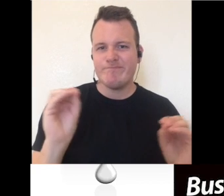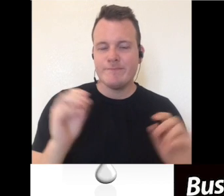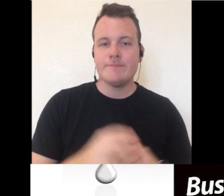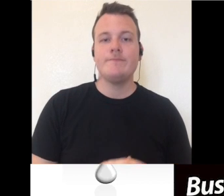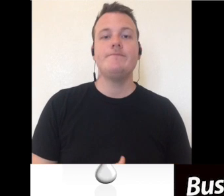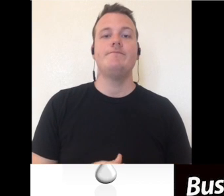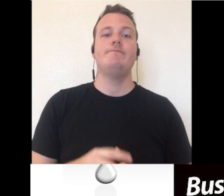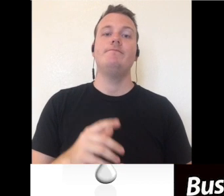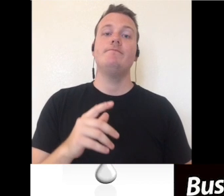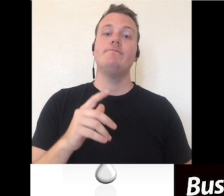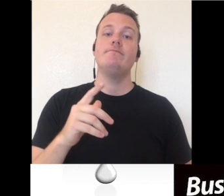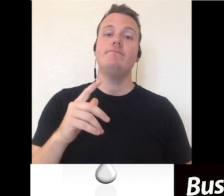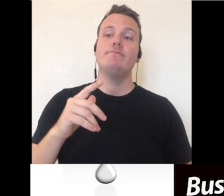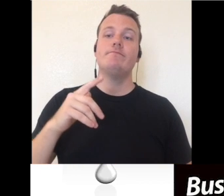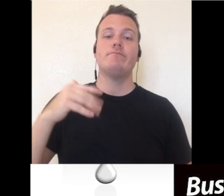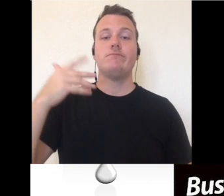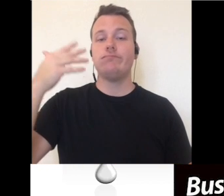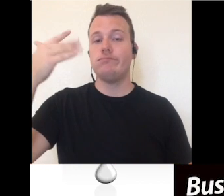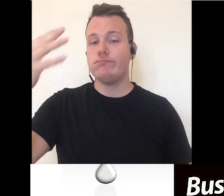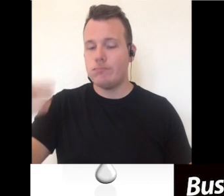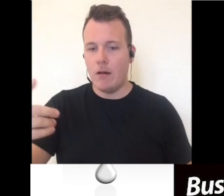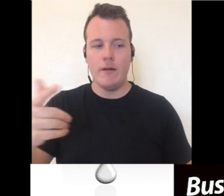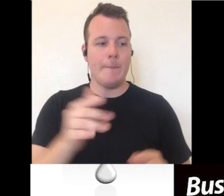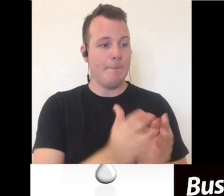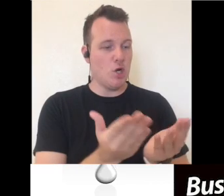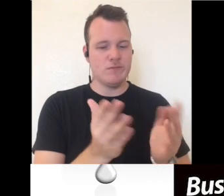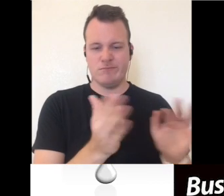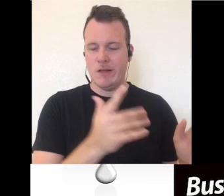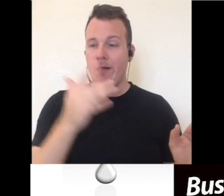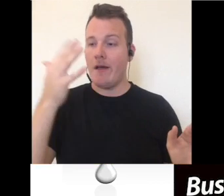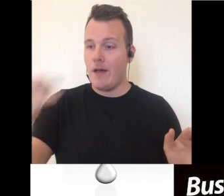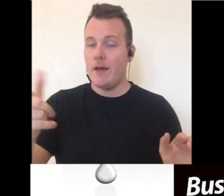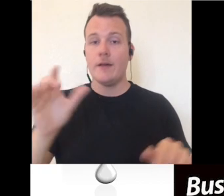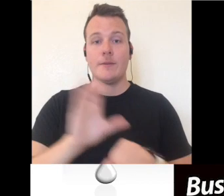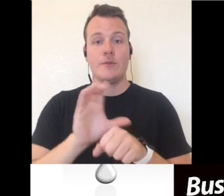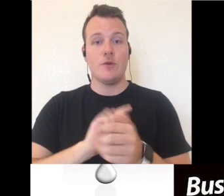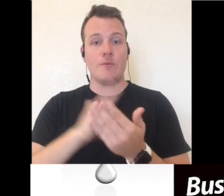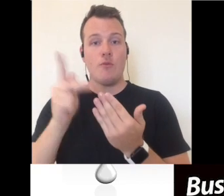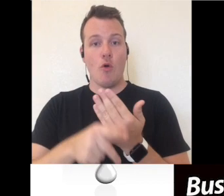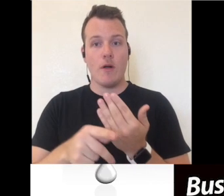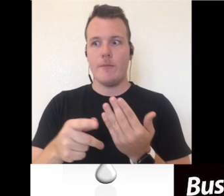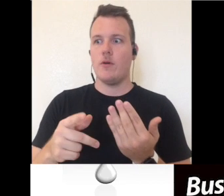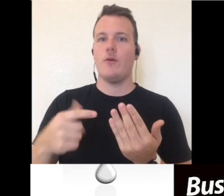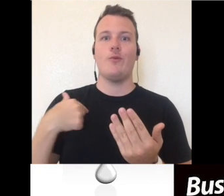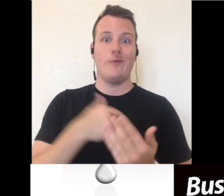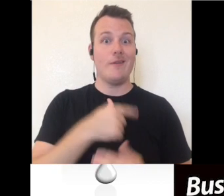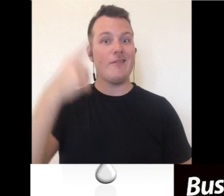anything like that. After a few years we began looking at computer programs, and